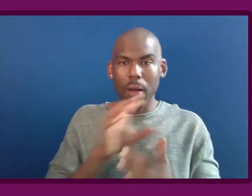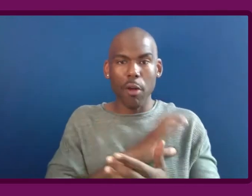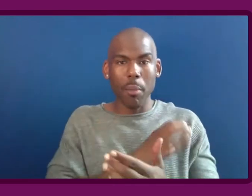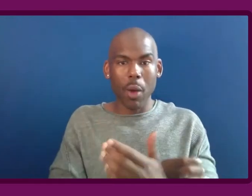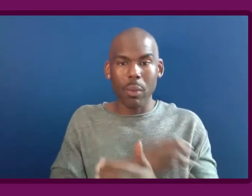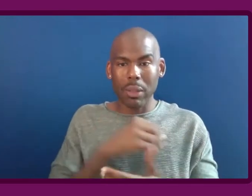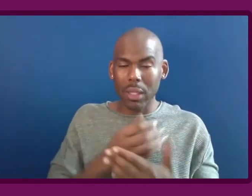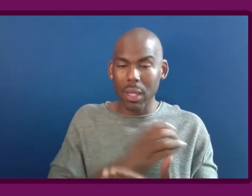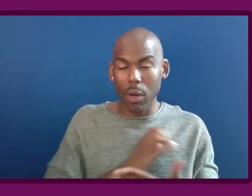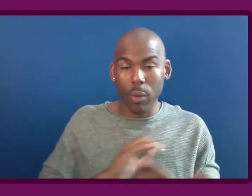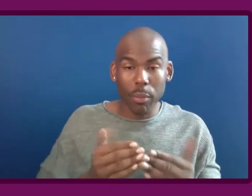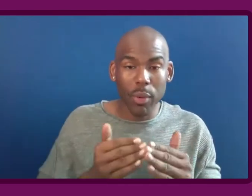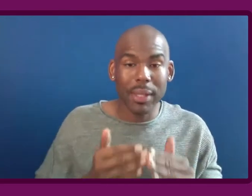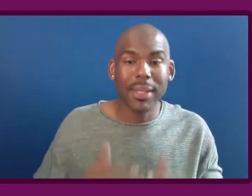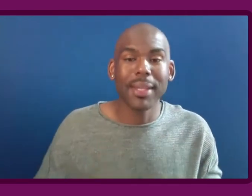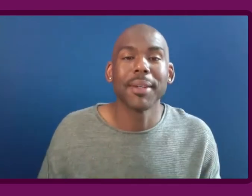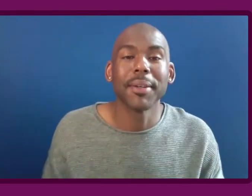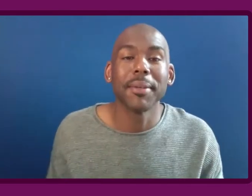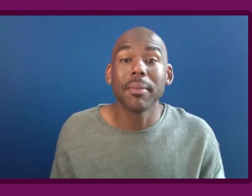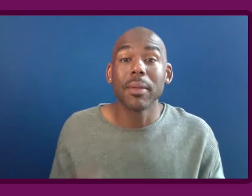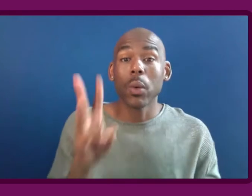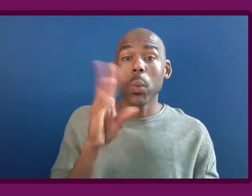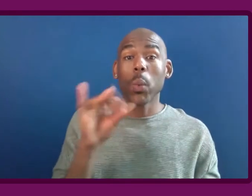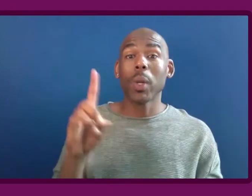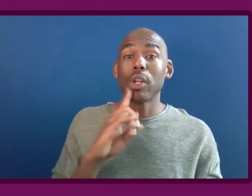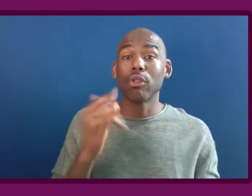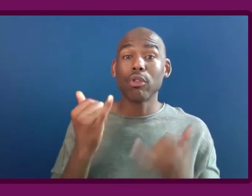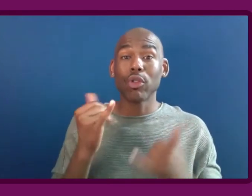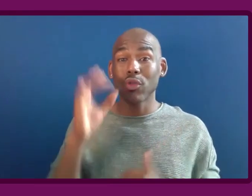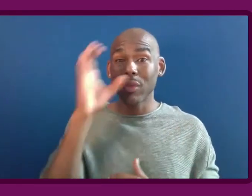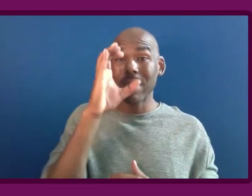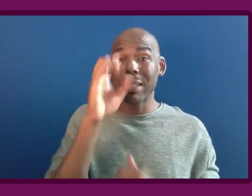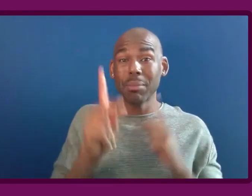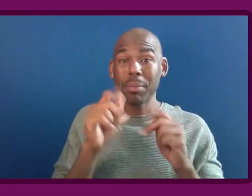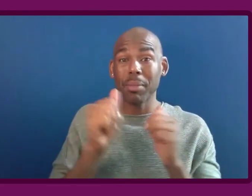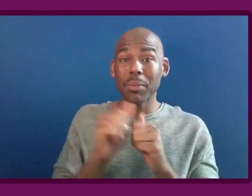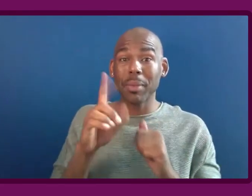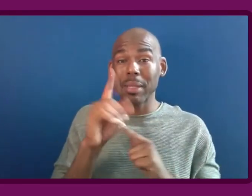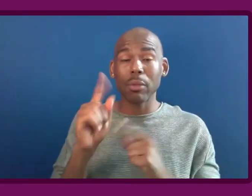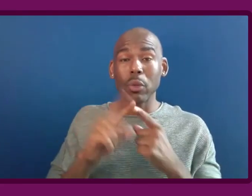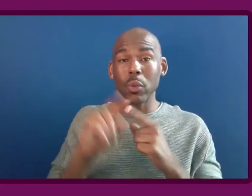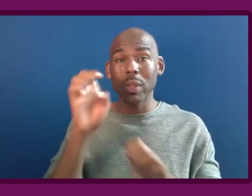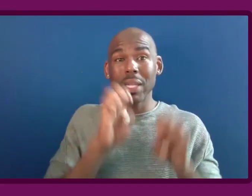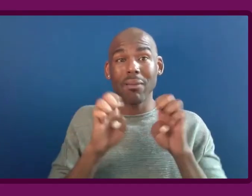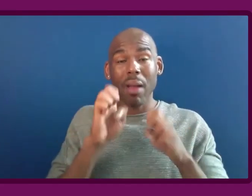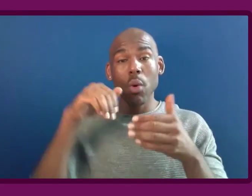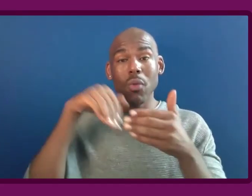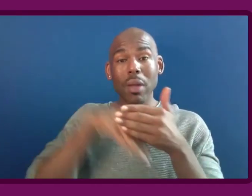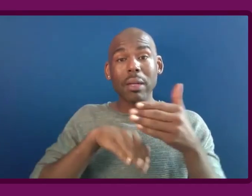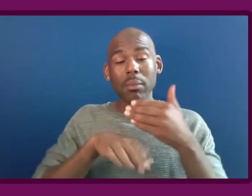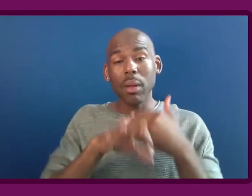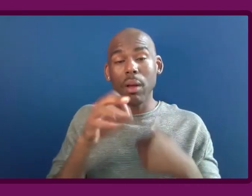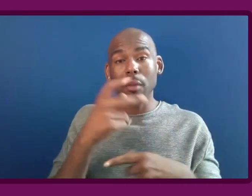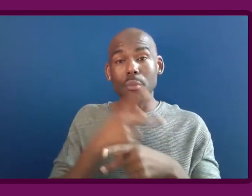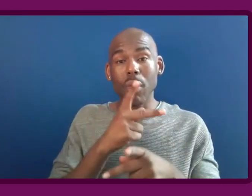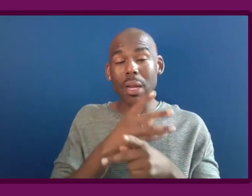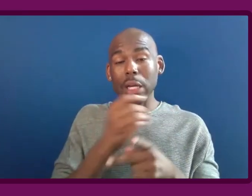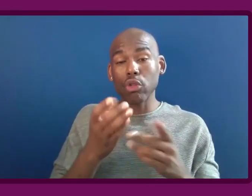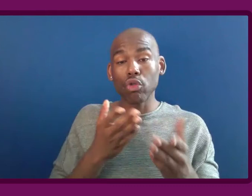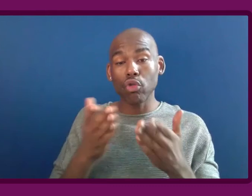powers within a community. Ashley Inkumsah: WID is currently seeking people with disabilities to evaluate the accessibility of products and